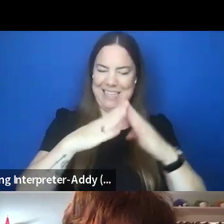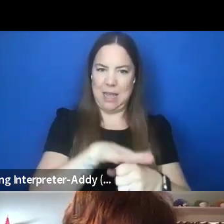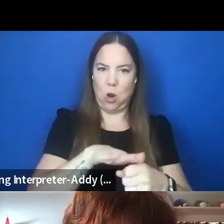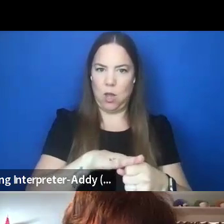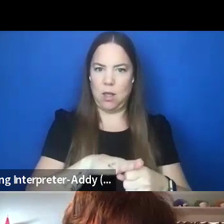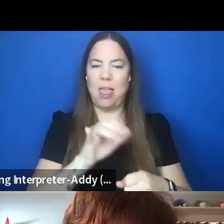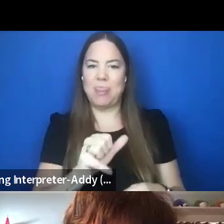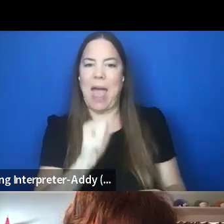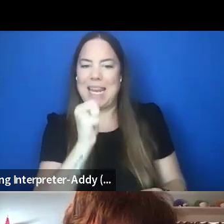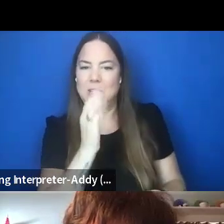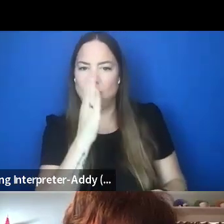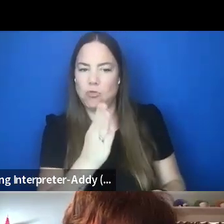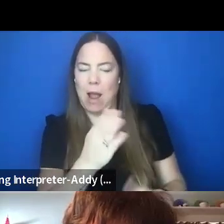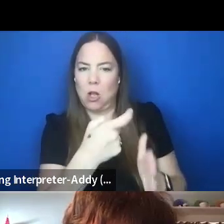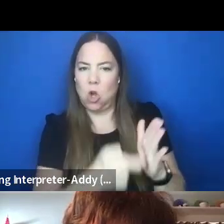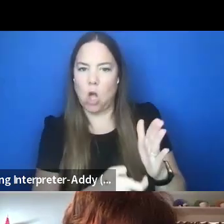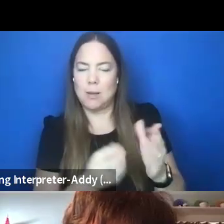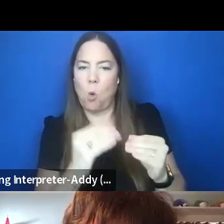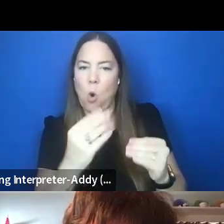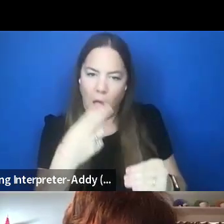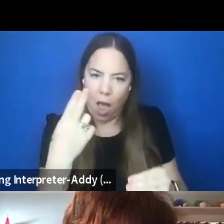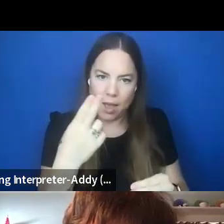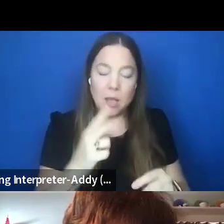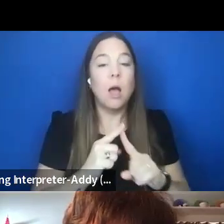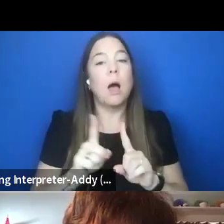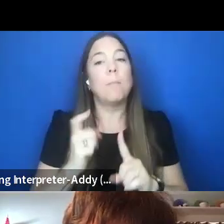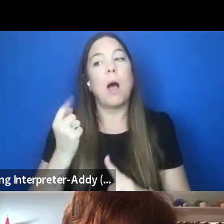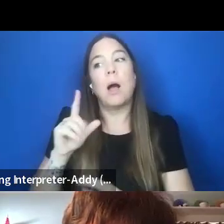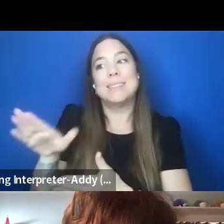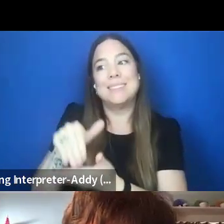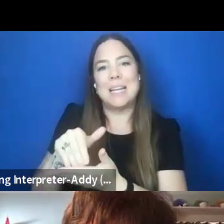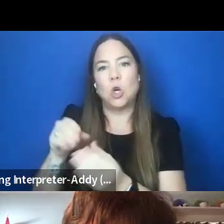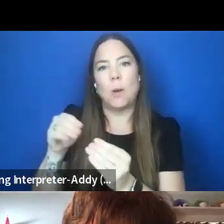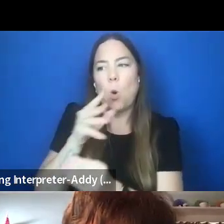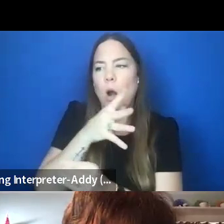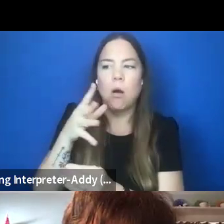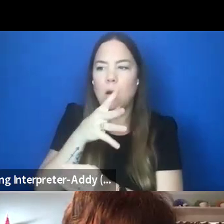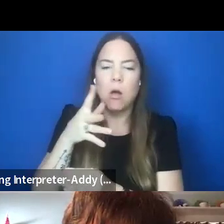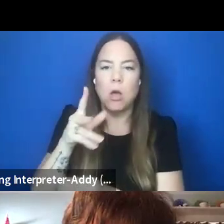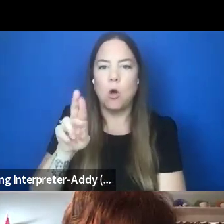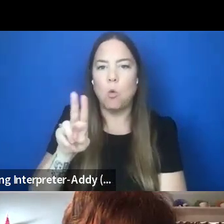Brooke Wilson: But let's say you have a center that's in a more rural area, and I'll just use like